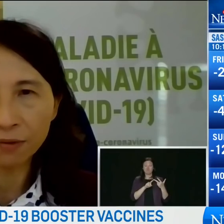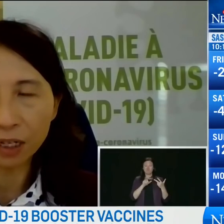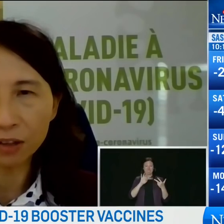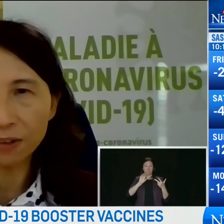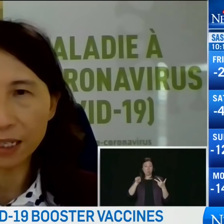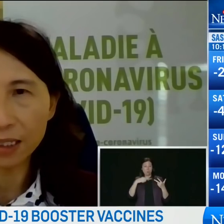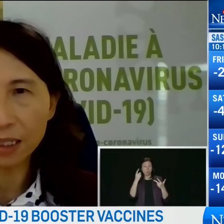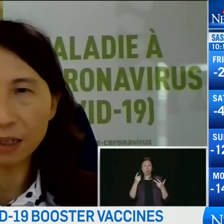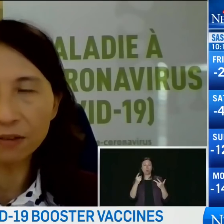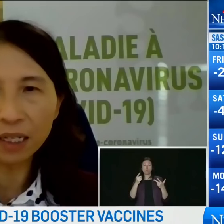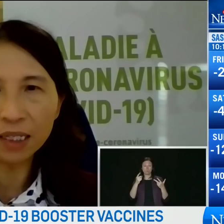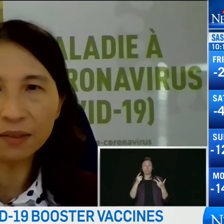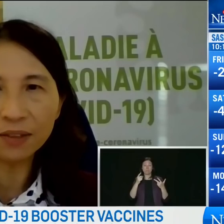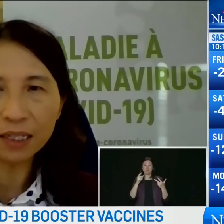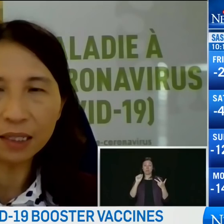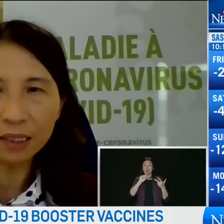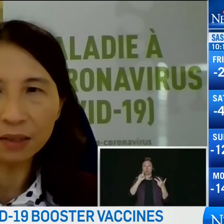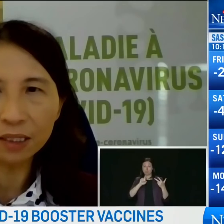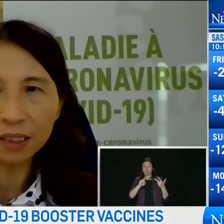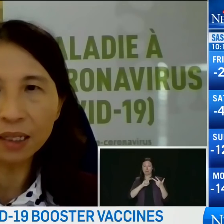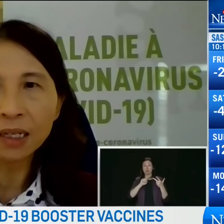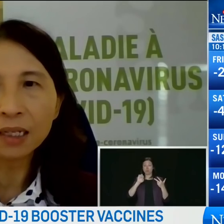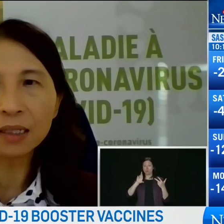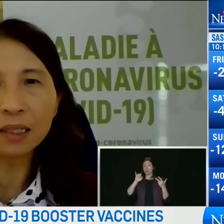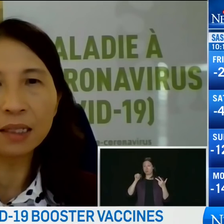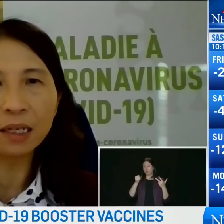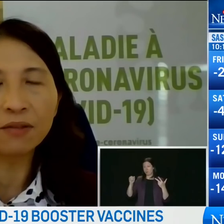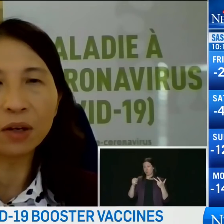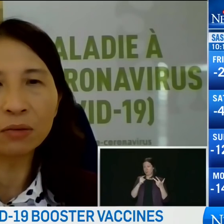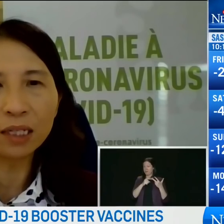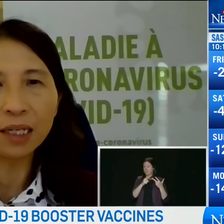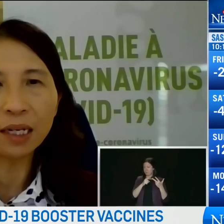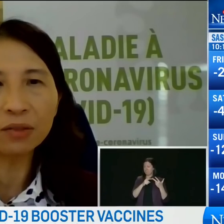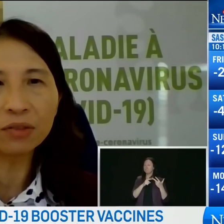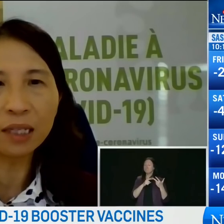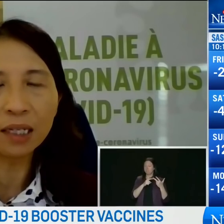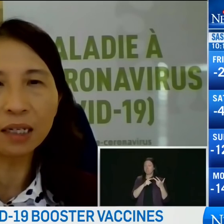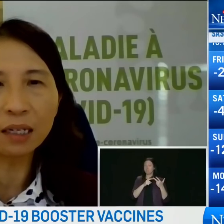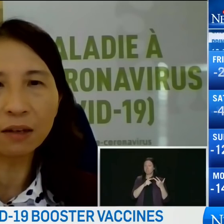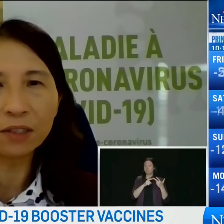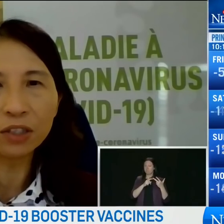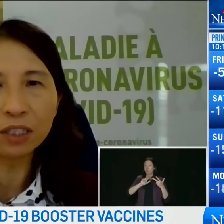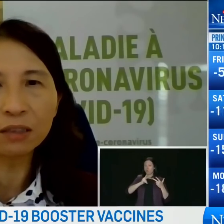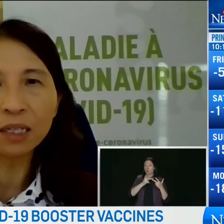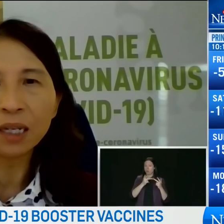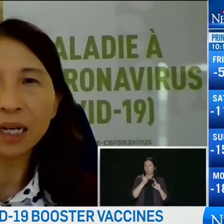PROVIDE CARE FOR SENIORS, PEOPLE